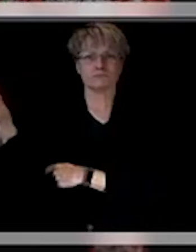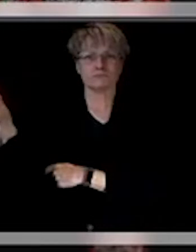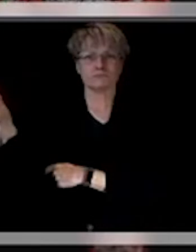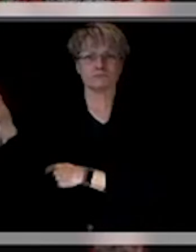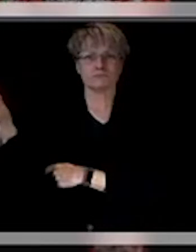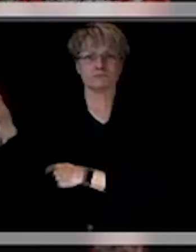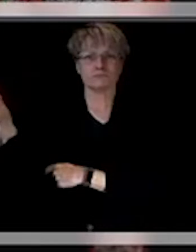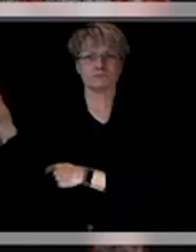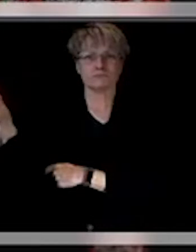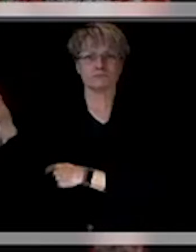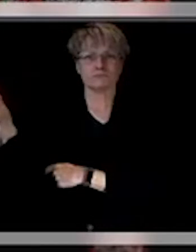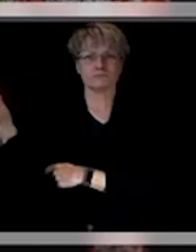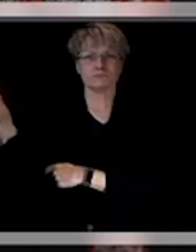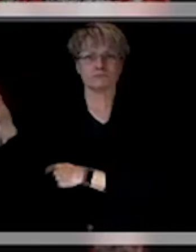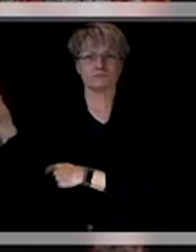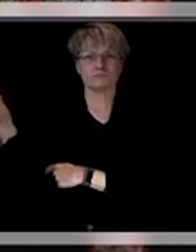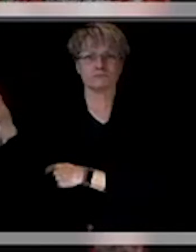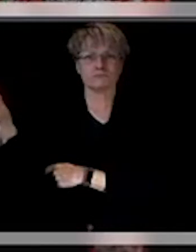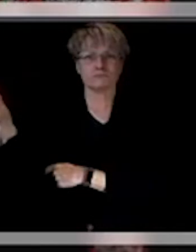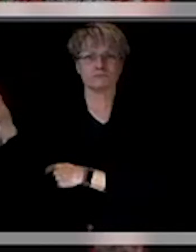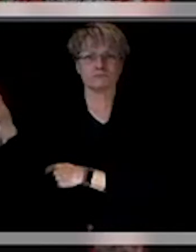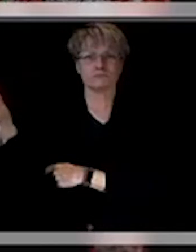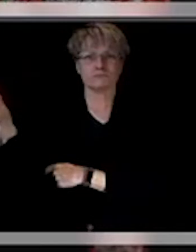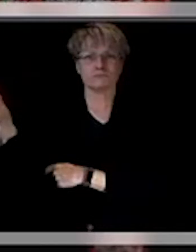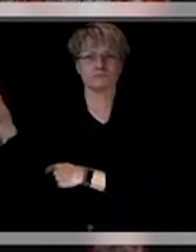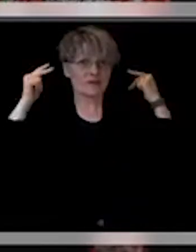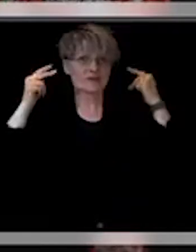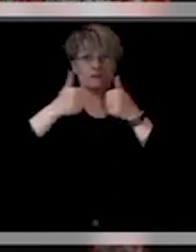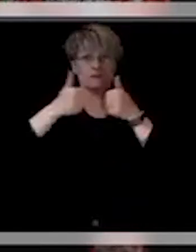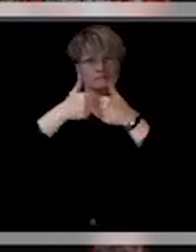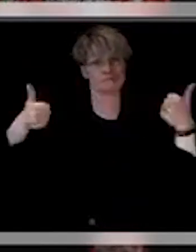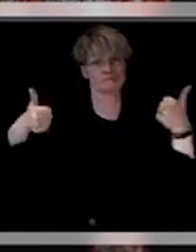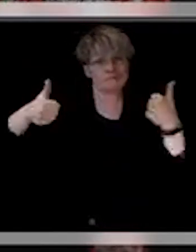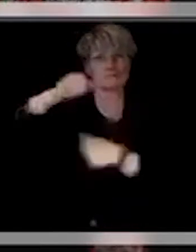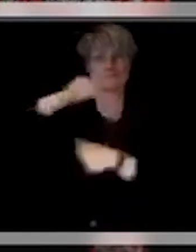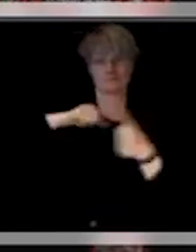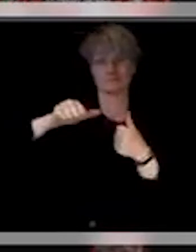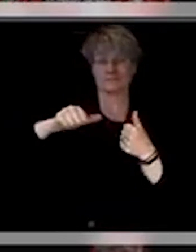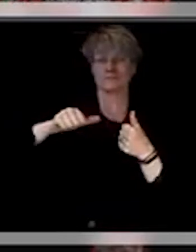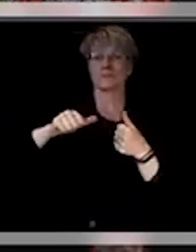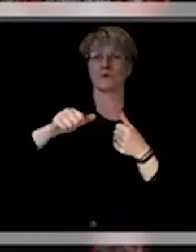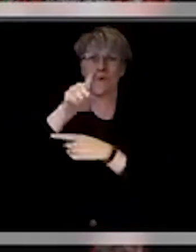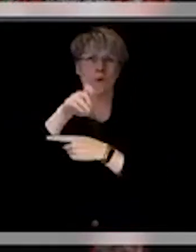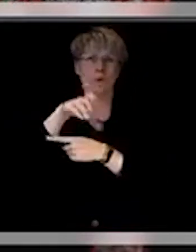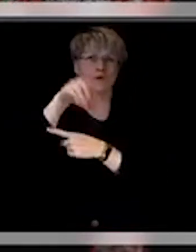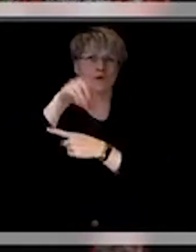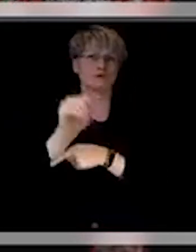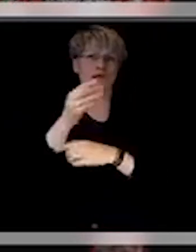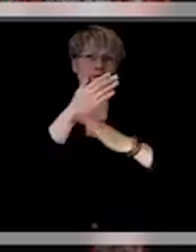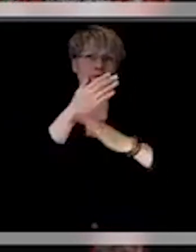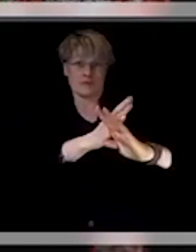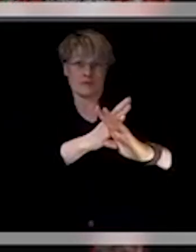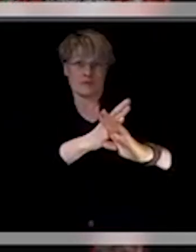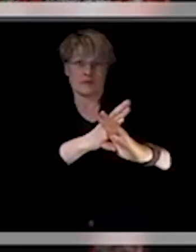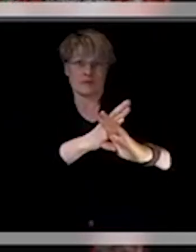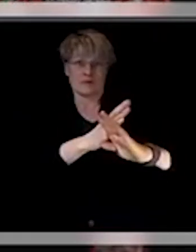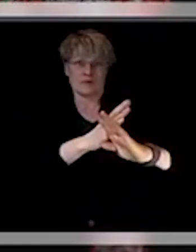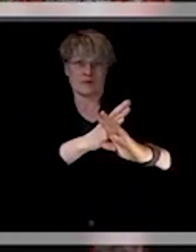None of these measures are 100% effective, but all of them together is going to make a difference, and the more people that do it the more likely we're going to be able